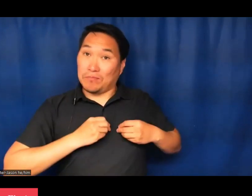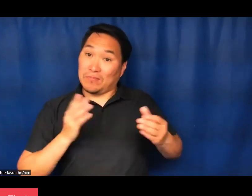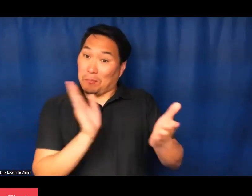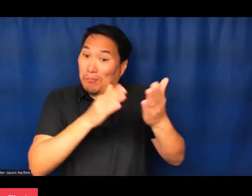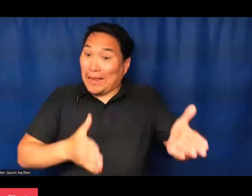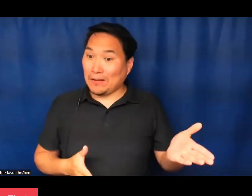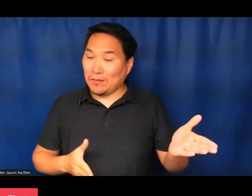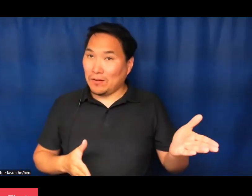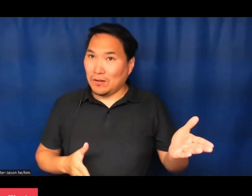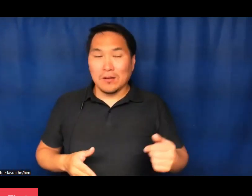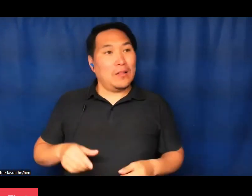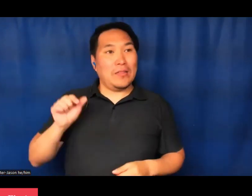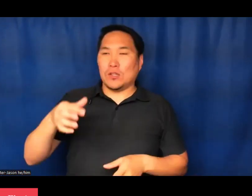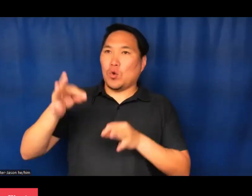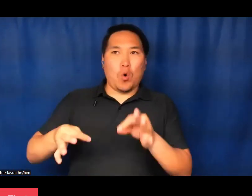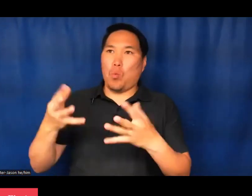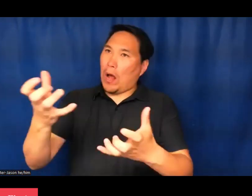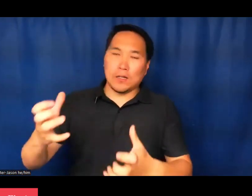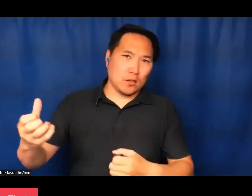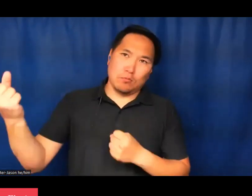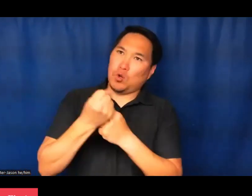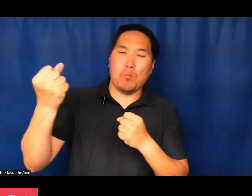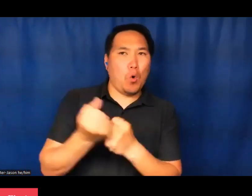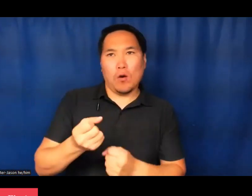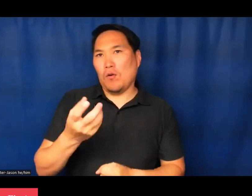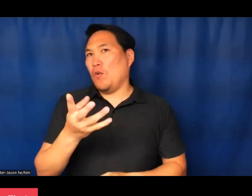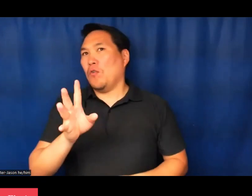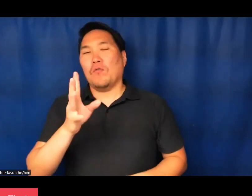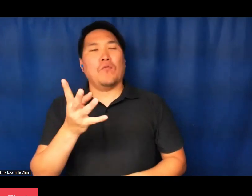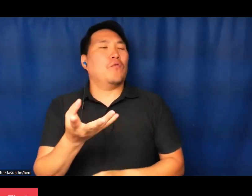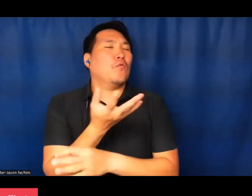This is court that's long been adhered for free speech.